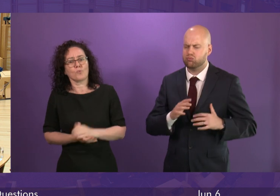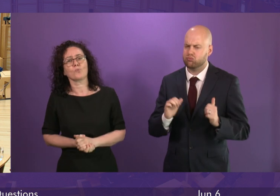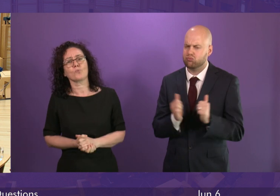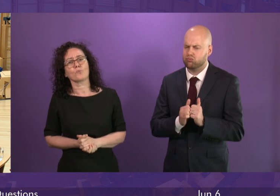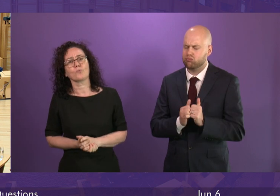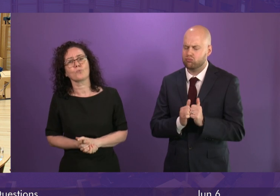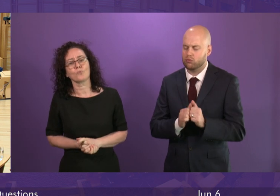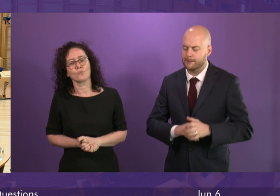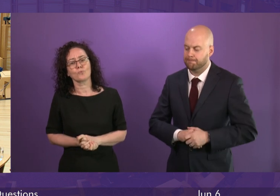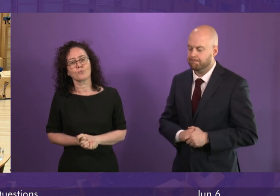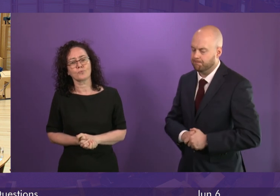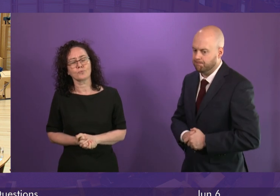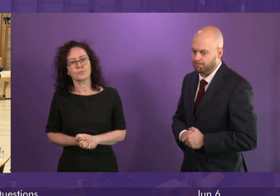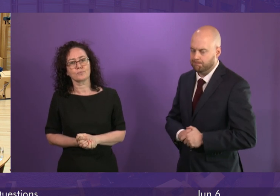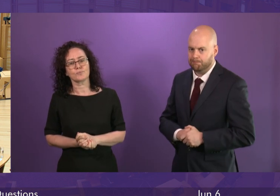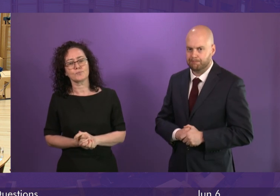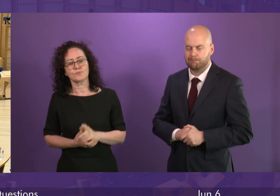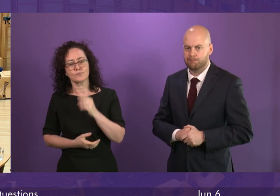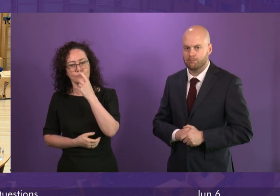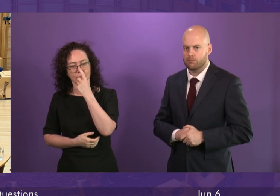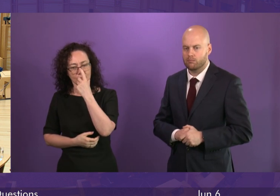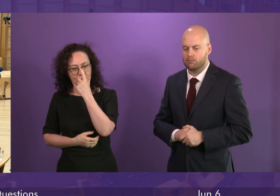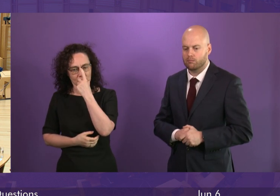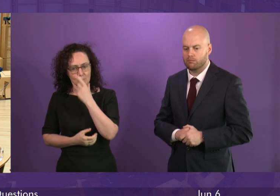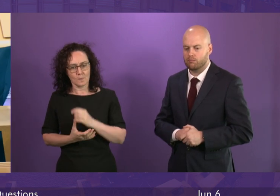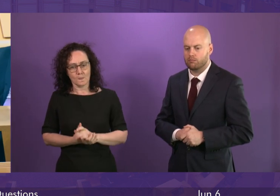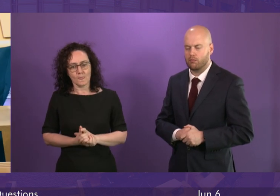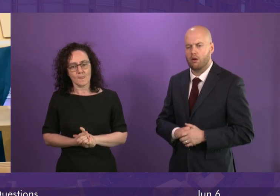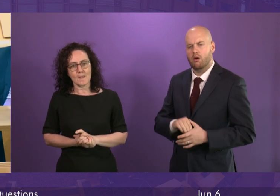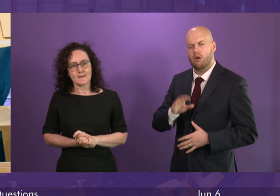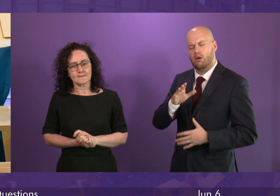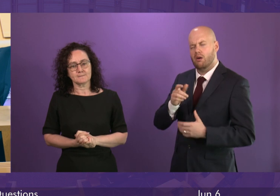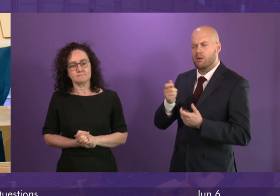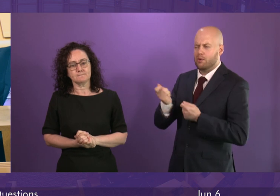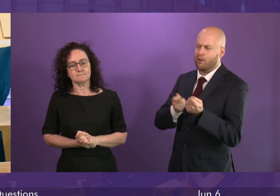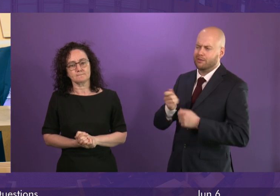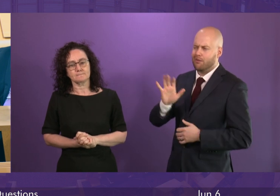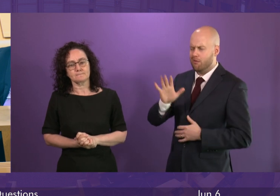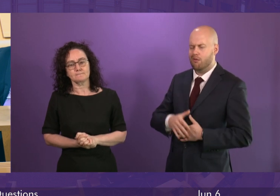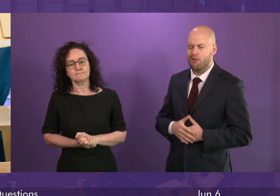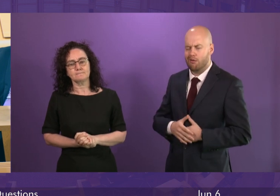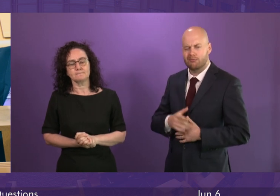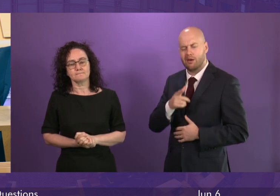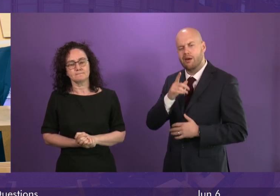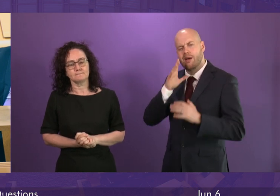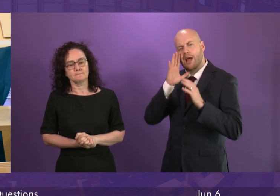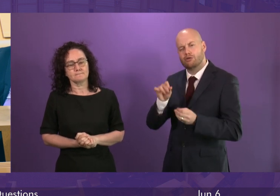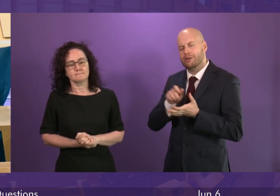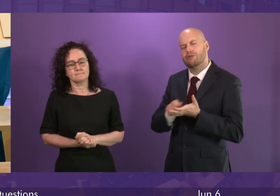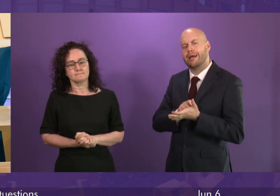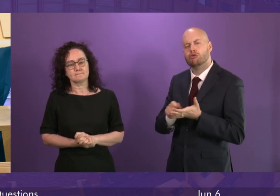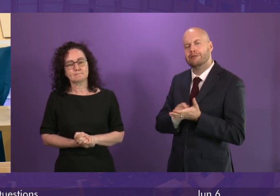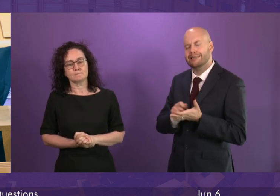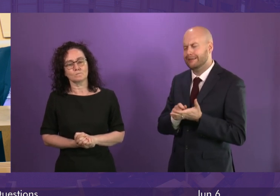Ruth Davidson: The education secretary has said that there is no evidence of the “explosion”